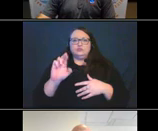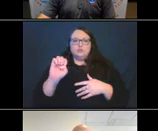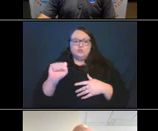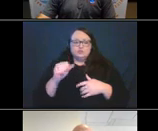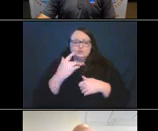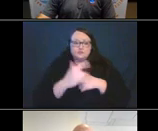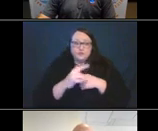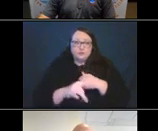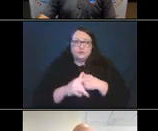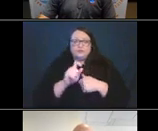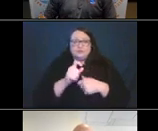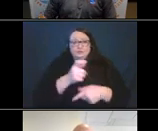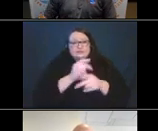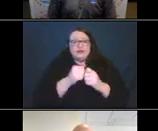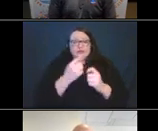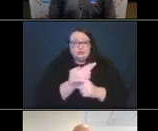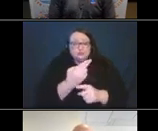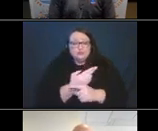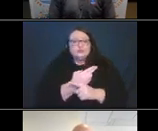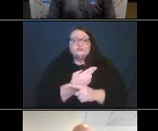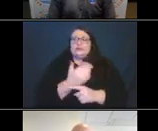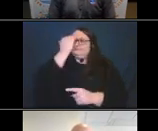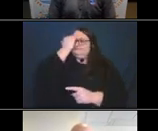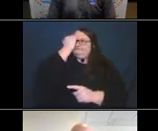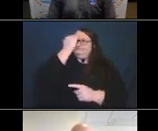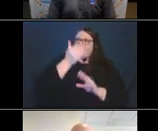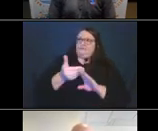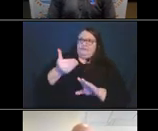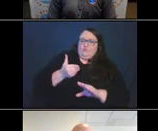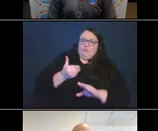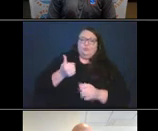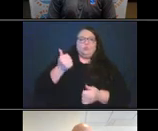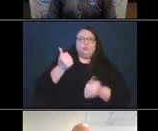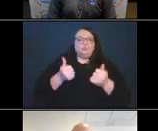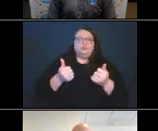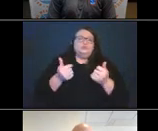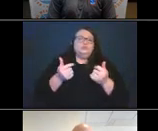them. And it gives us a heads up about which events might be the ones we want to focus on